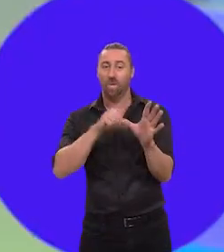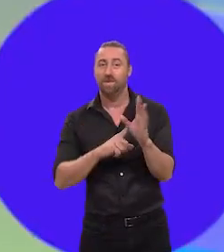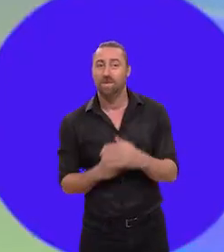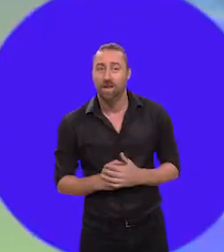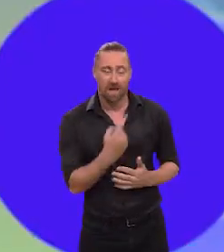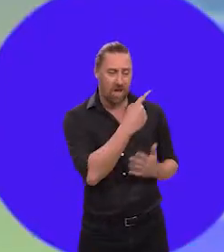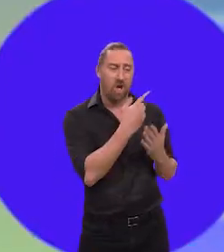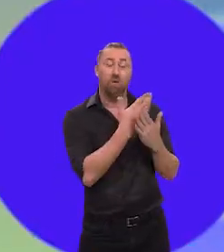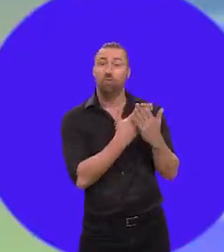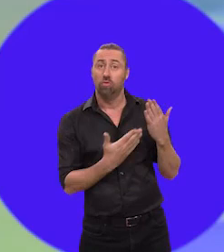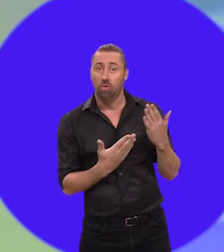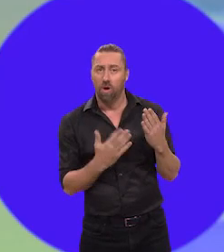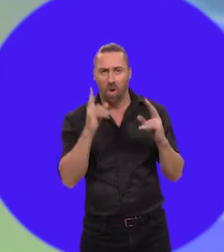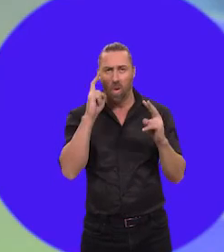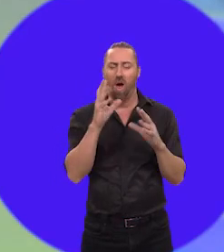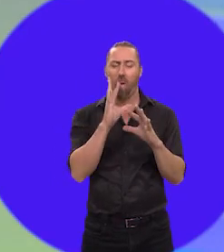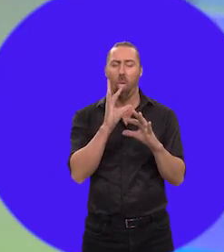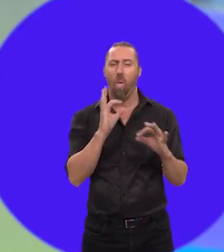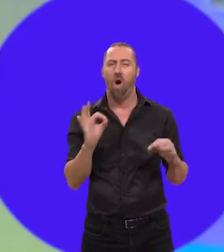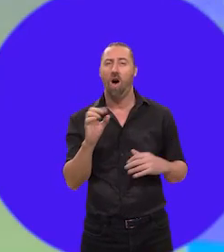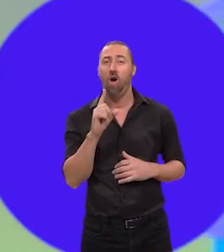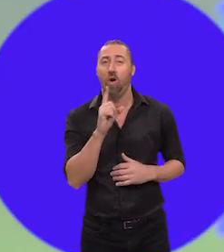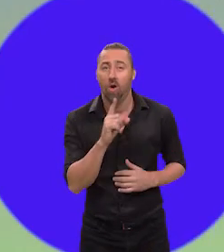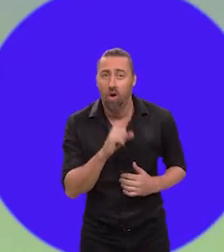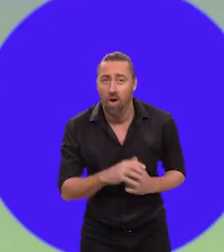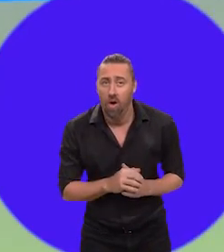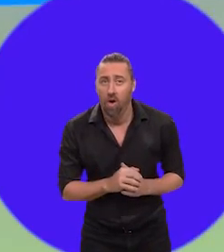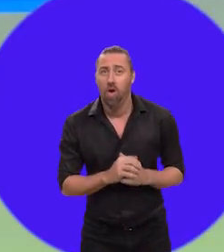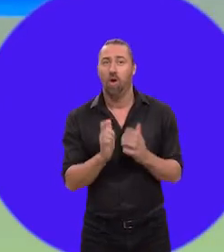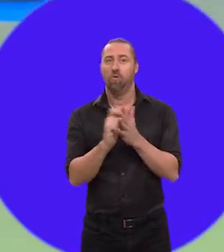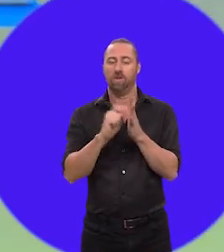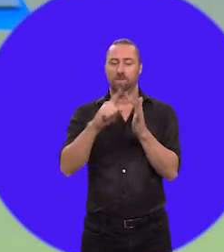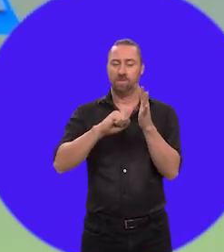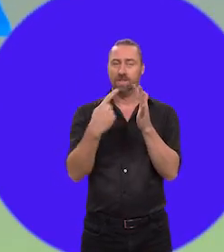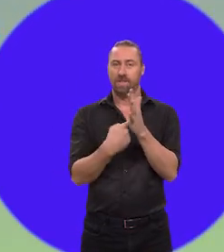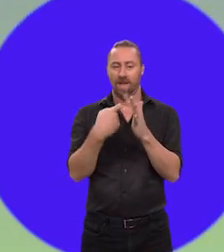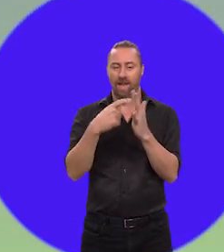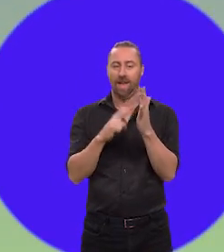And this story is called "A Quiet Girl," written by Peter Carnavas.